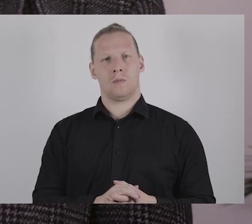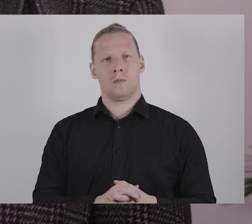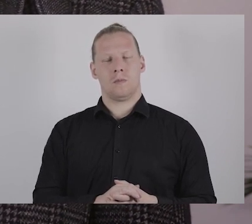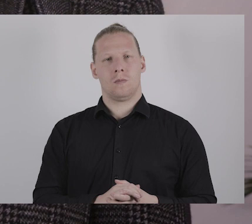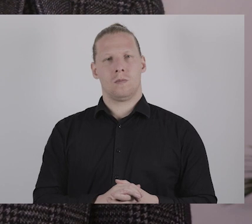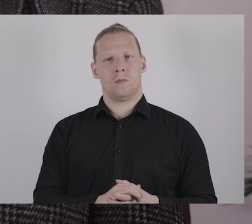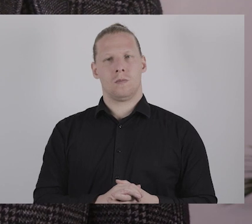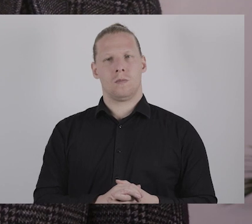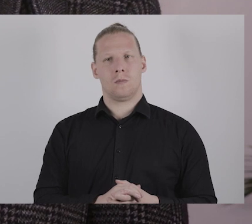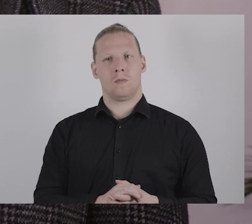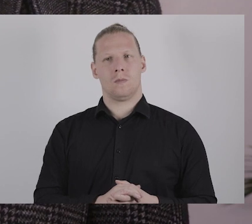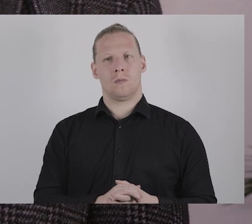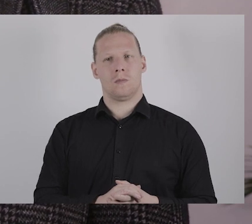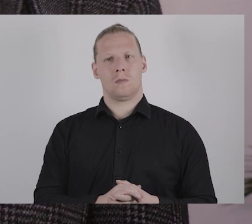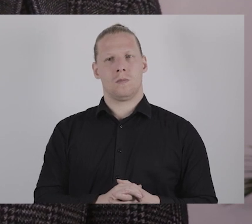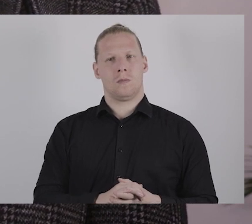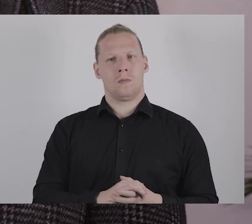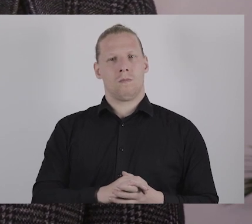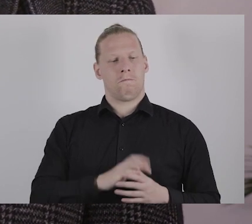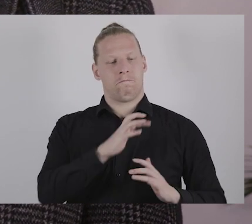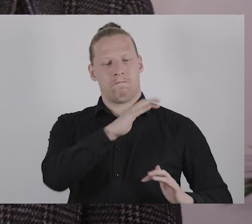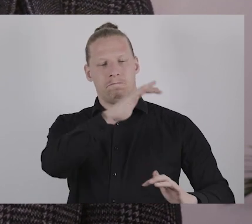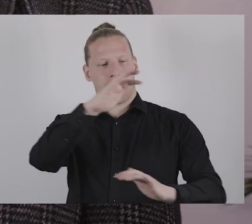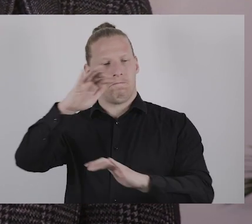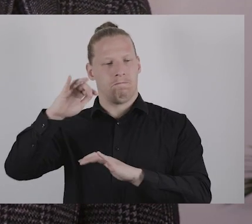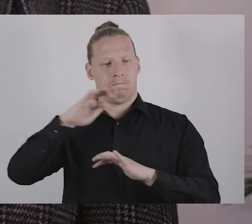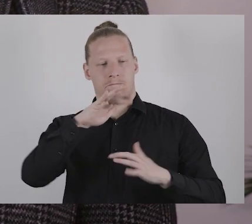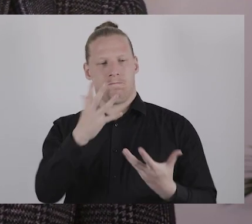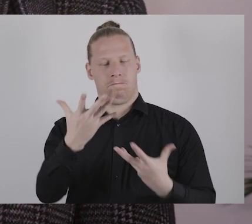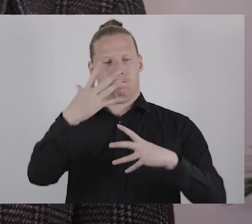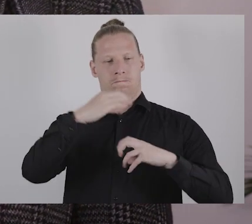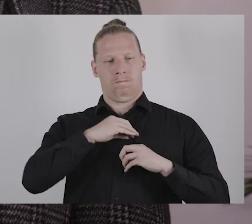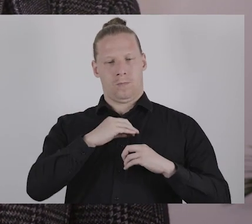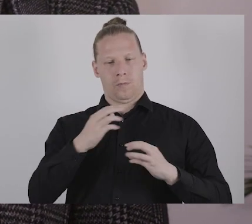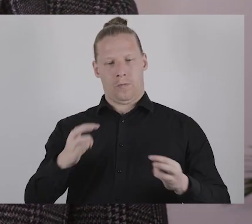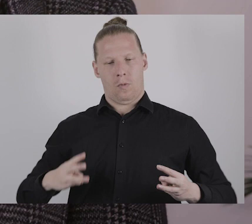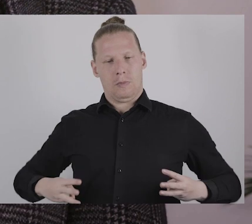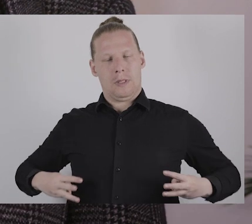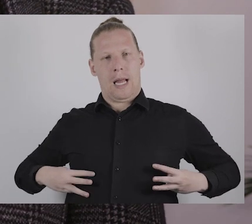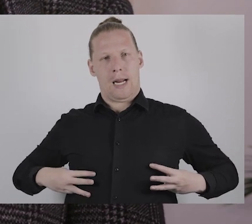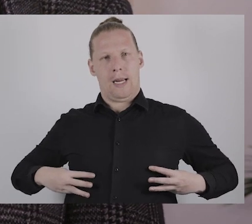Whakarongo mai ki ngā Iringa kupu i kake atu ai a Tāne ki Tikitikiorangi.